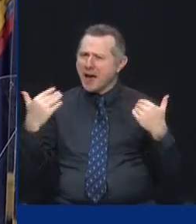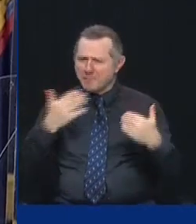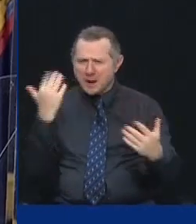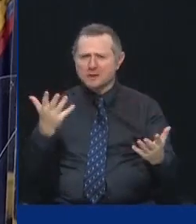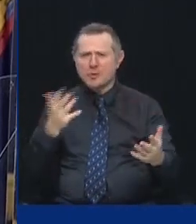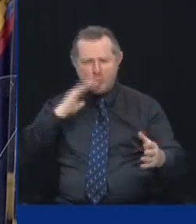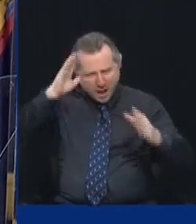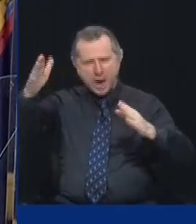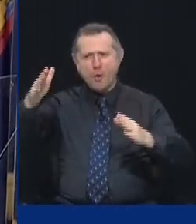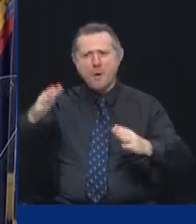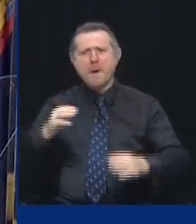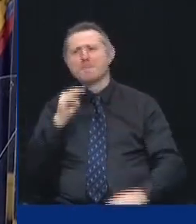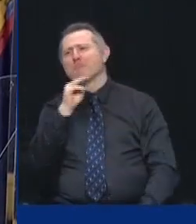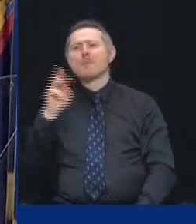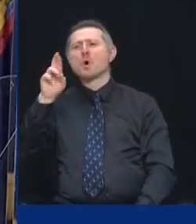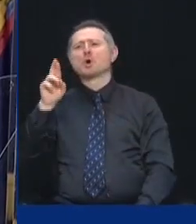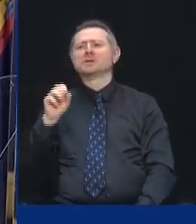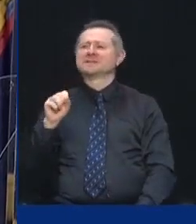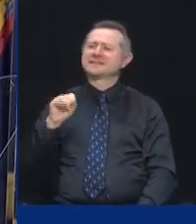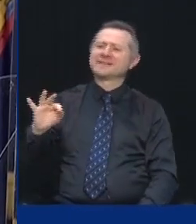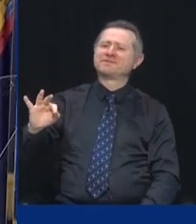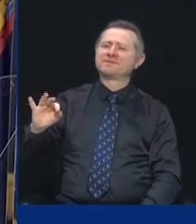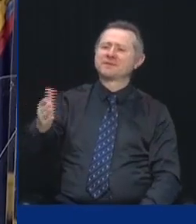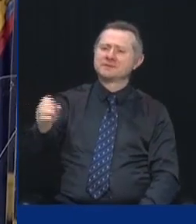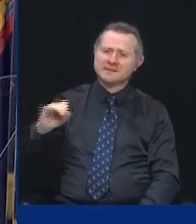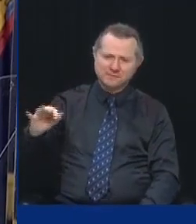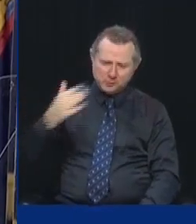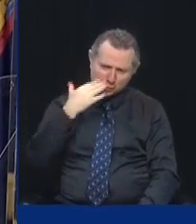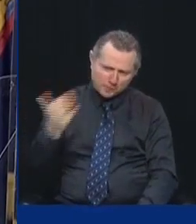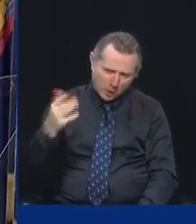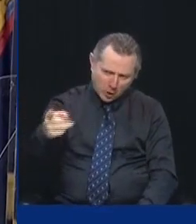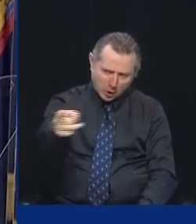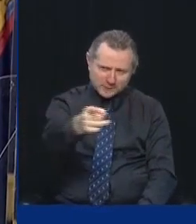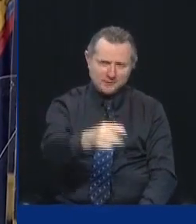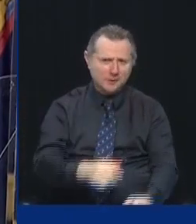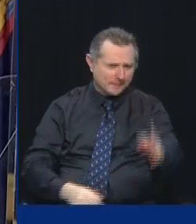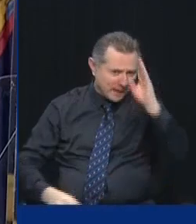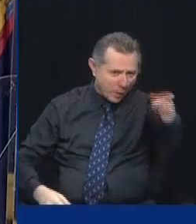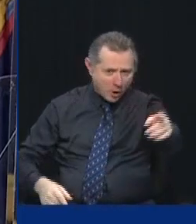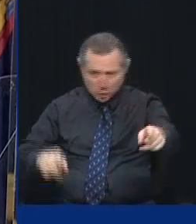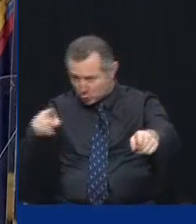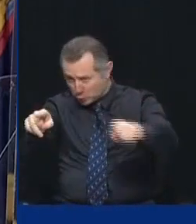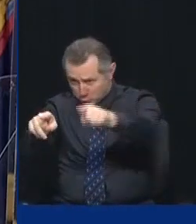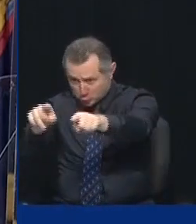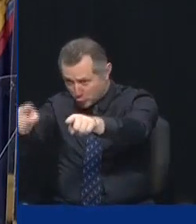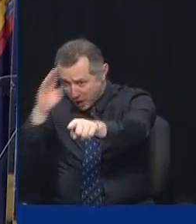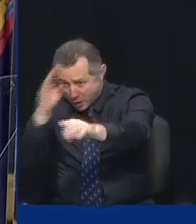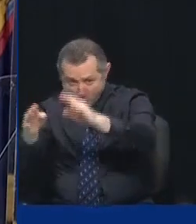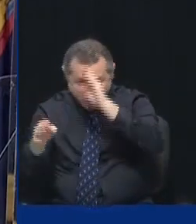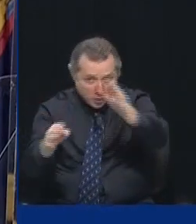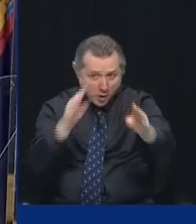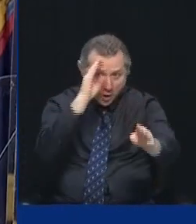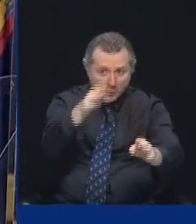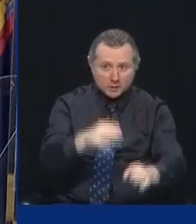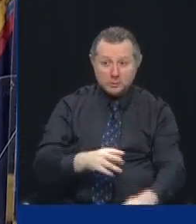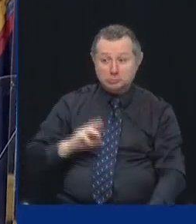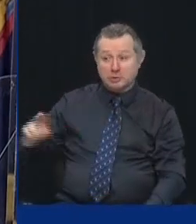GOOD MORNING. HAPPY MONDAY. WELL, IT'S A BETTER MORNING THAN THAT.